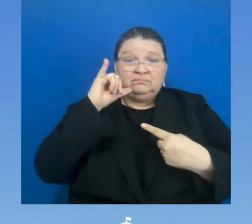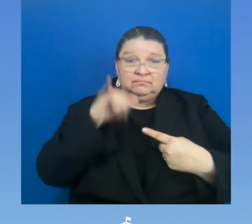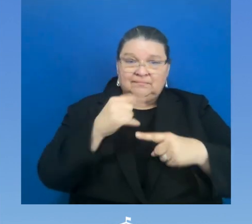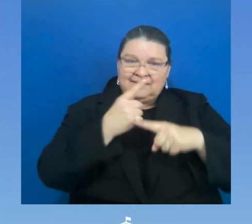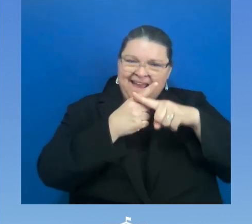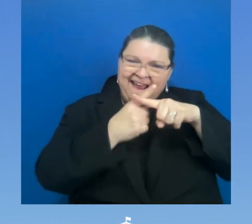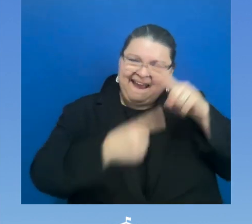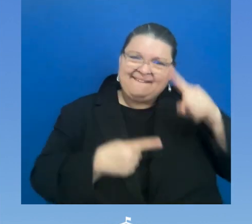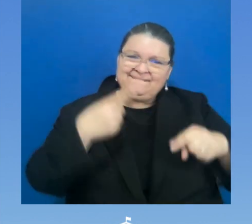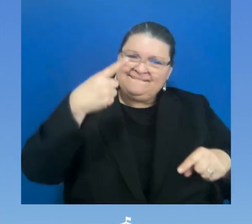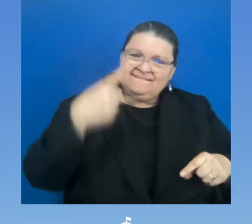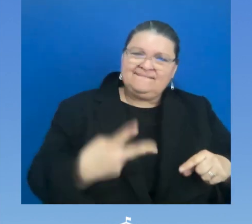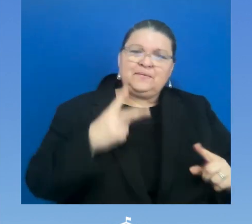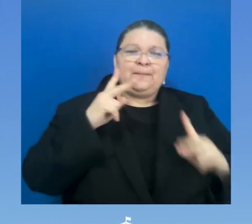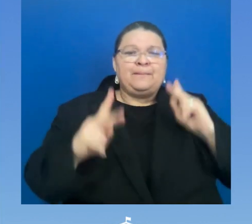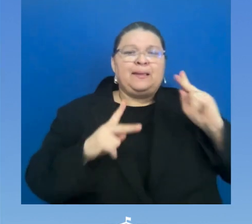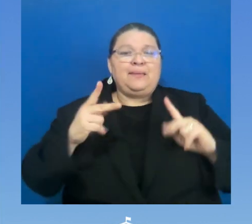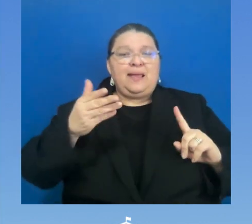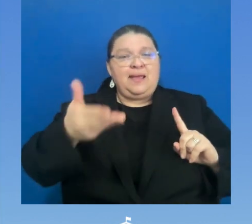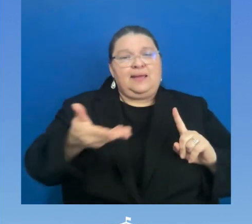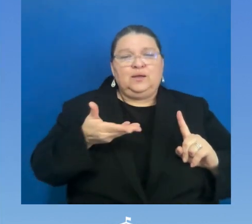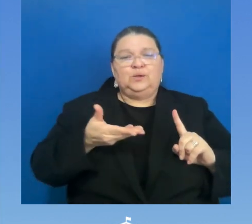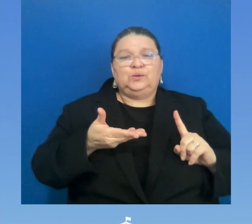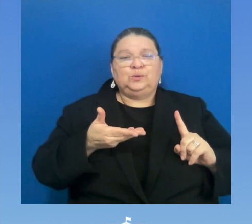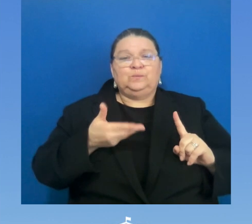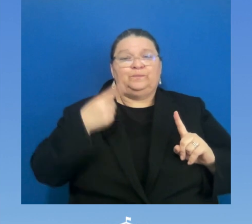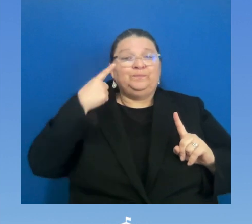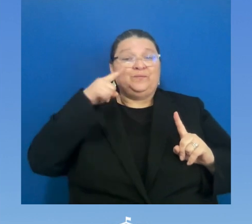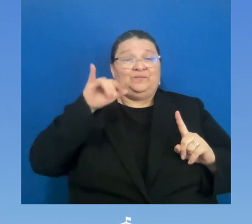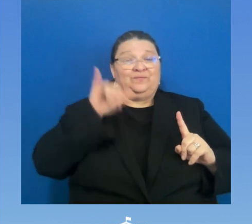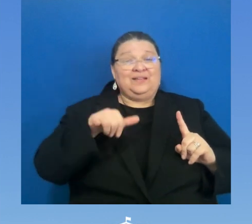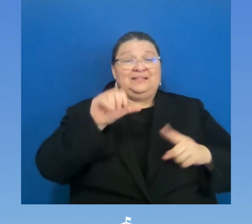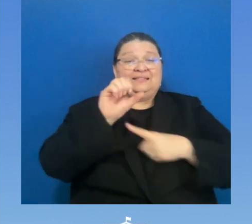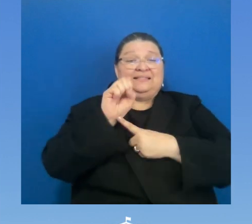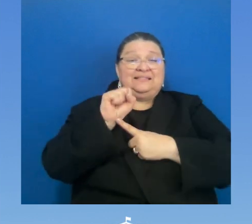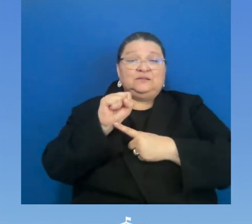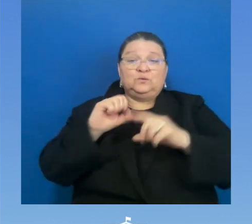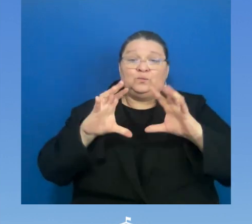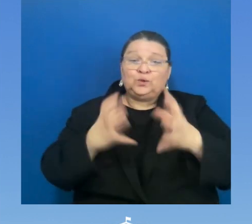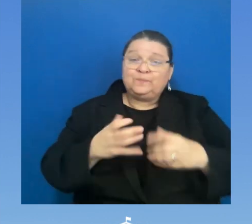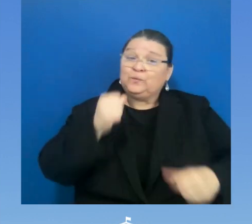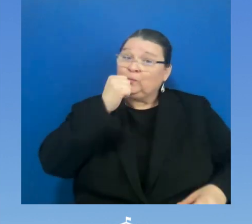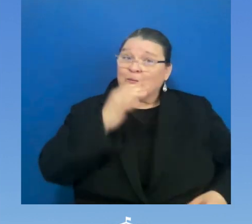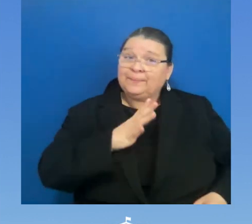so we're on the right track. The federal pay system is more transparent than other systems